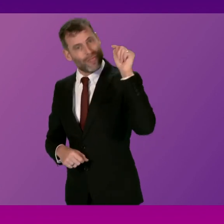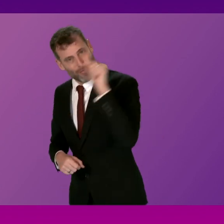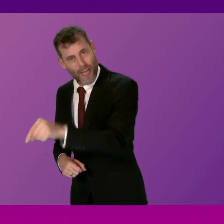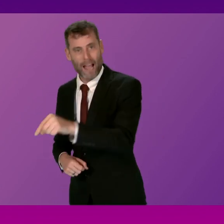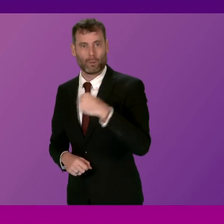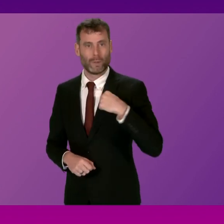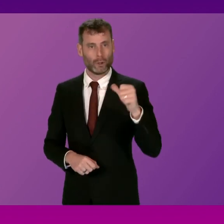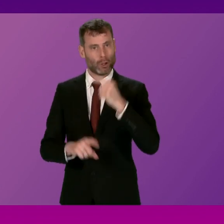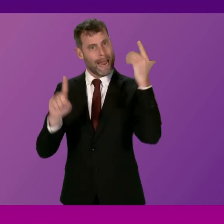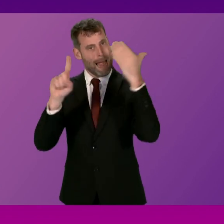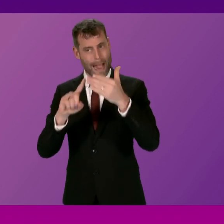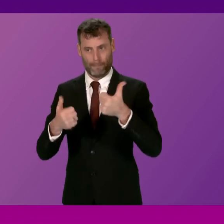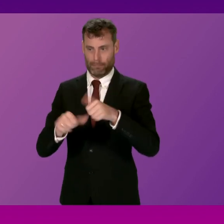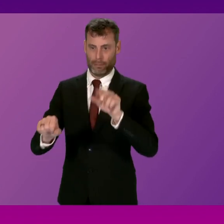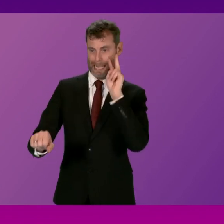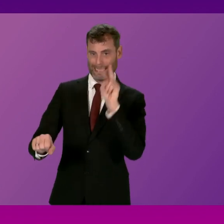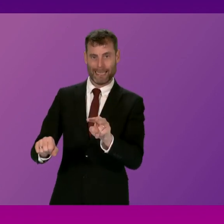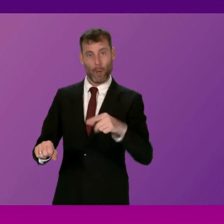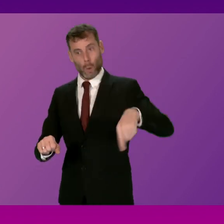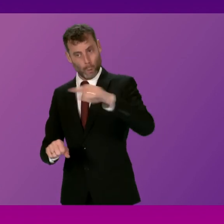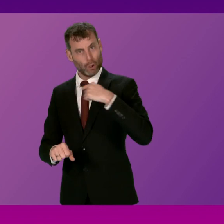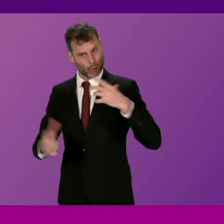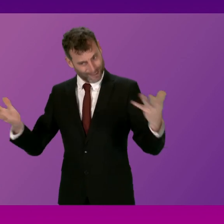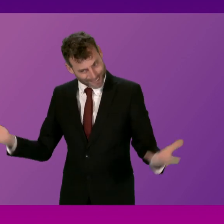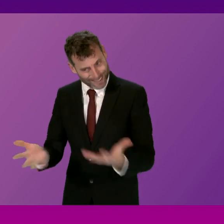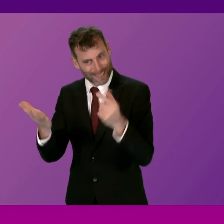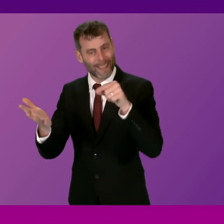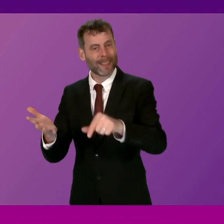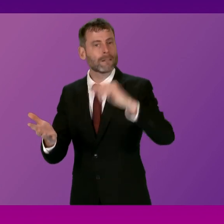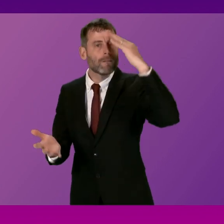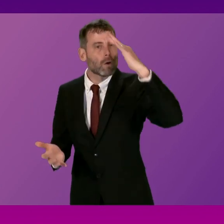It is something that we as a society should strive for, and the realisation of the rights